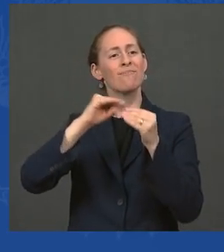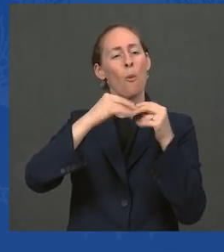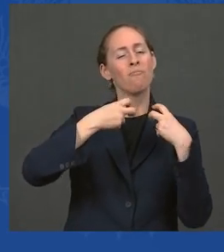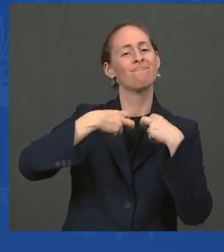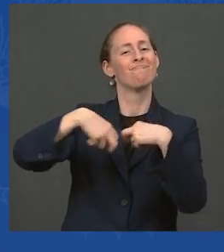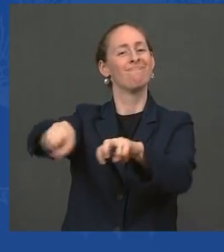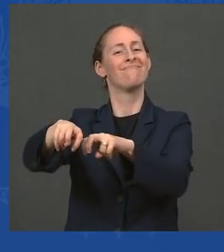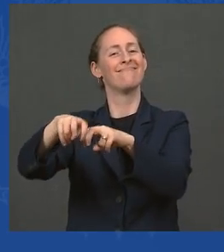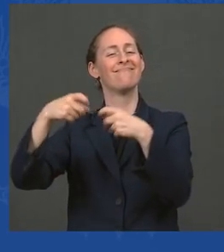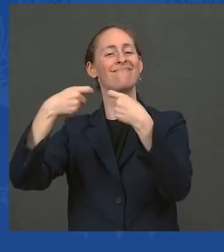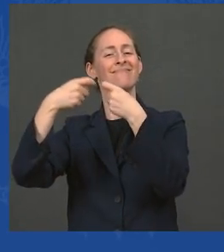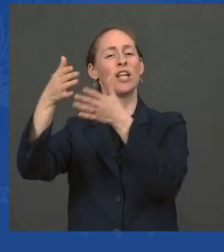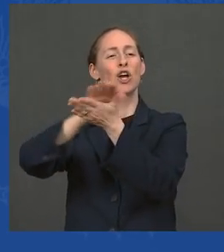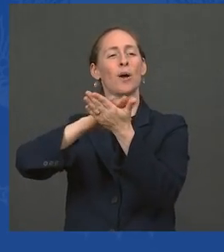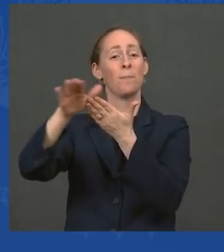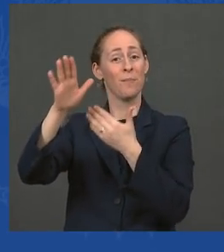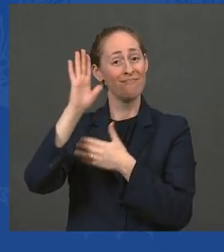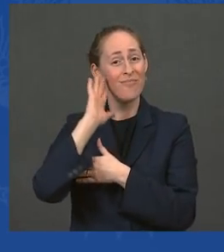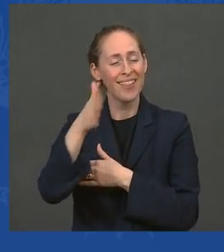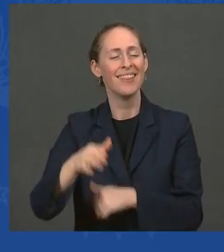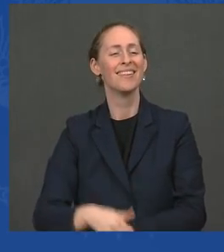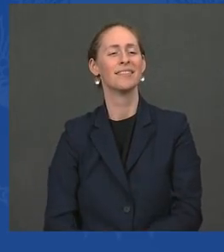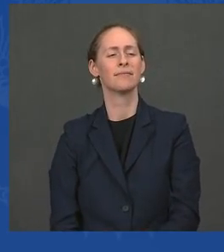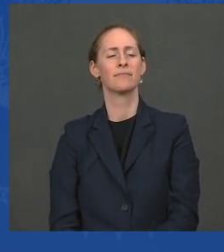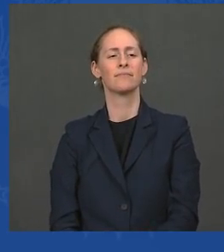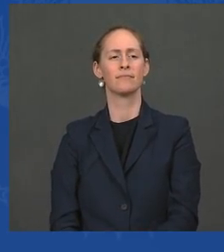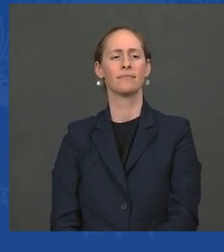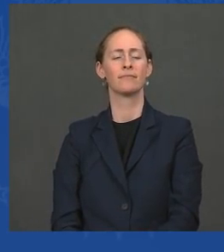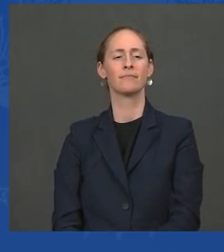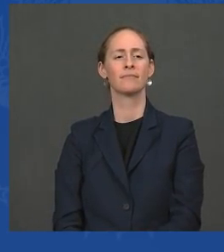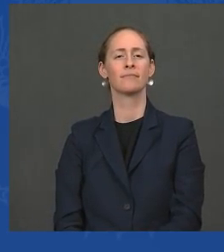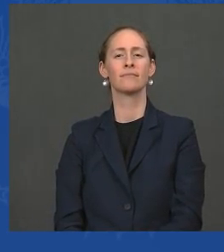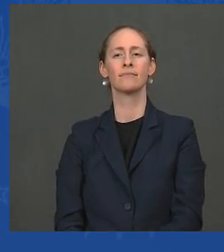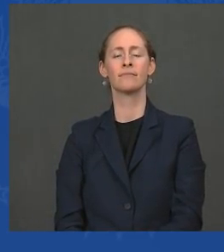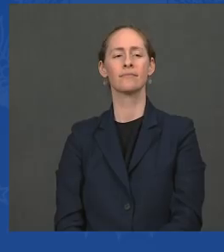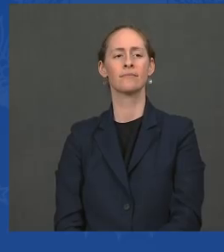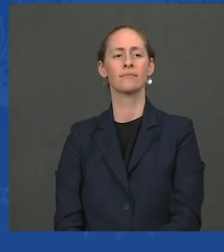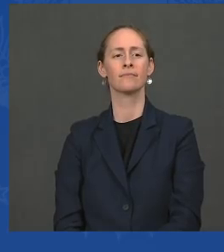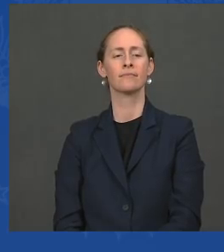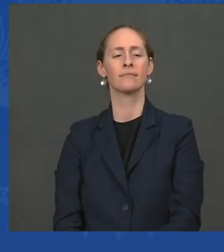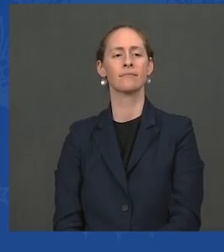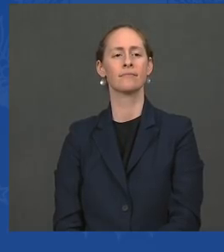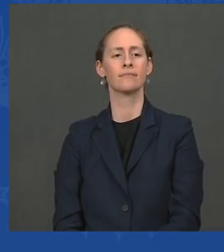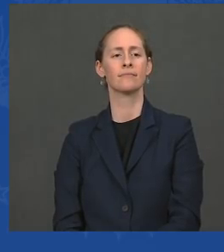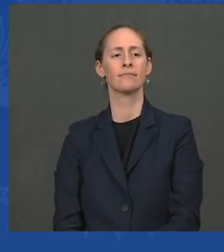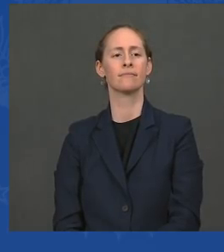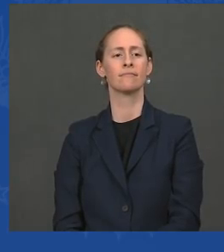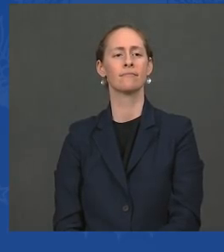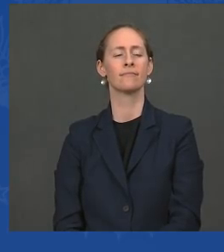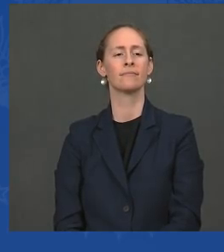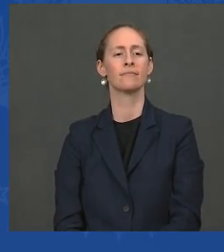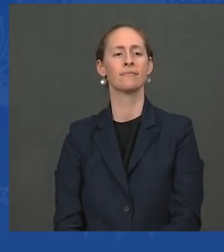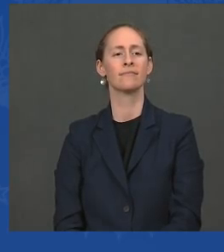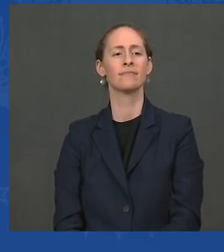And, by the way, one of the things the President put me in charge of my -- I want to be clear here: